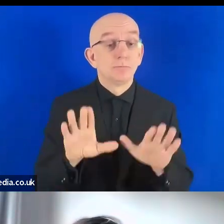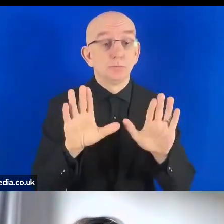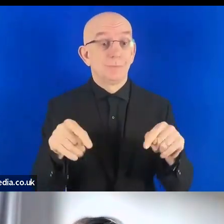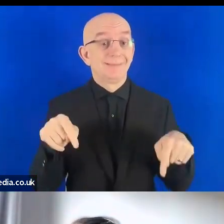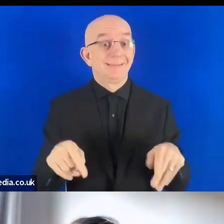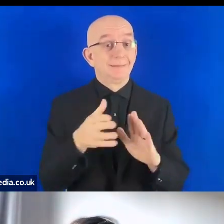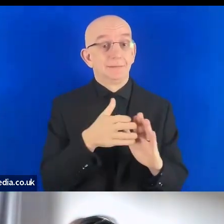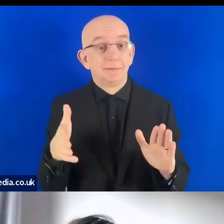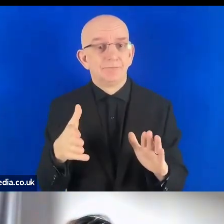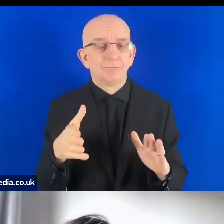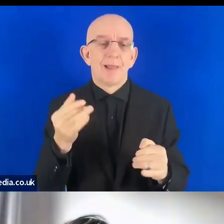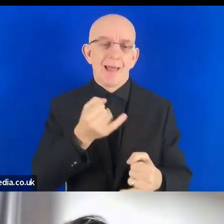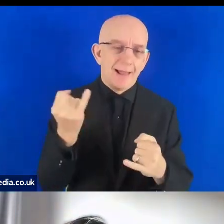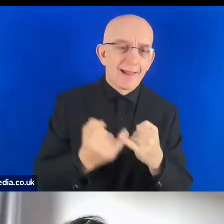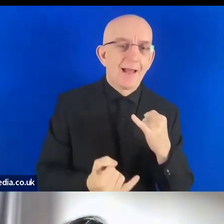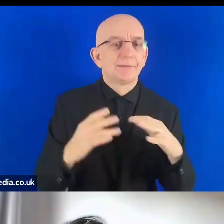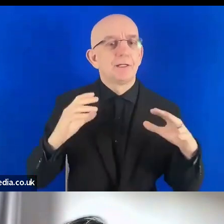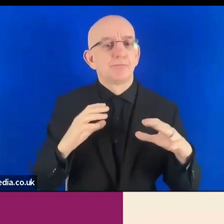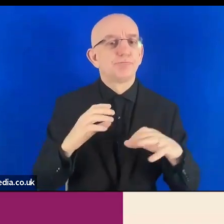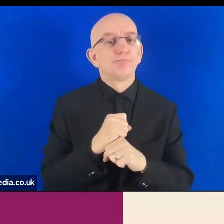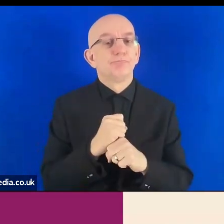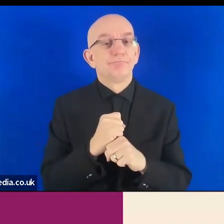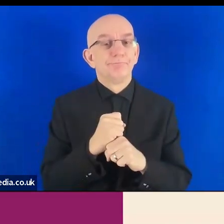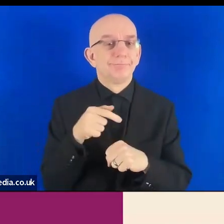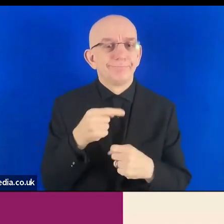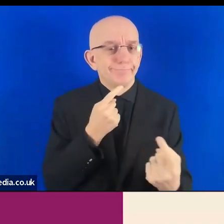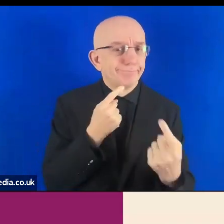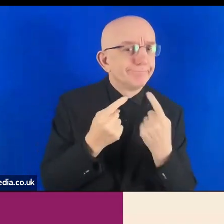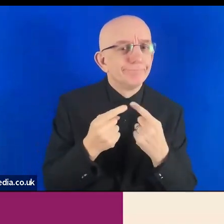final, logistics, how to prepare and plan,